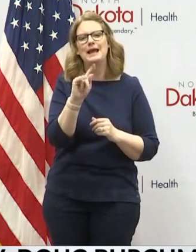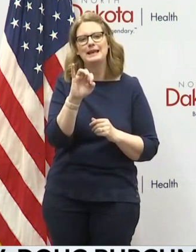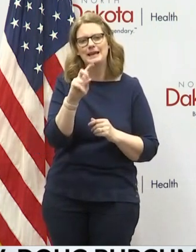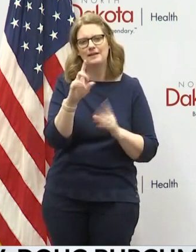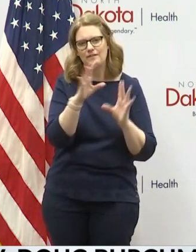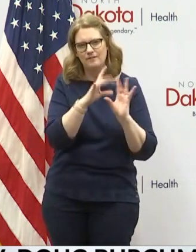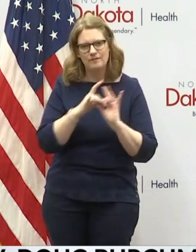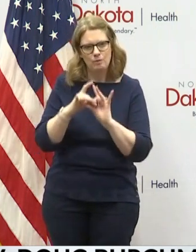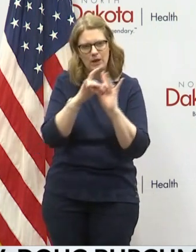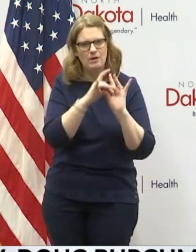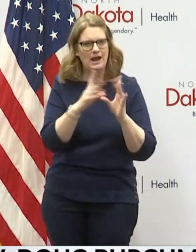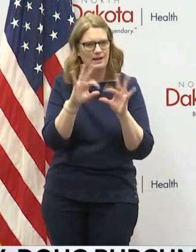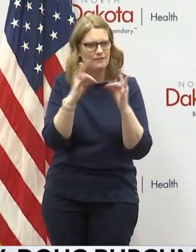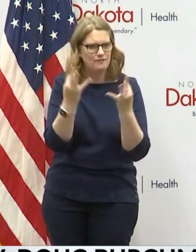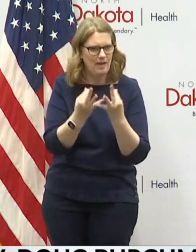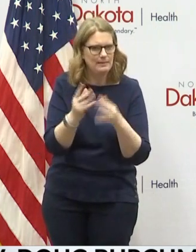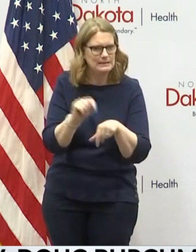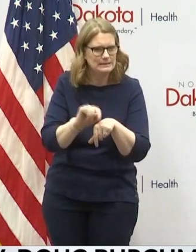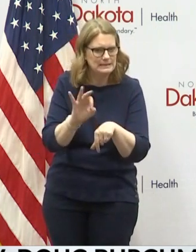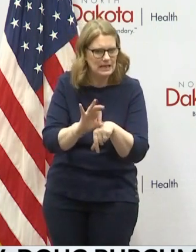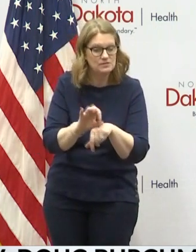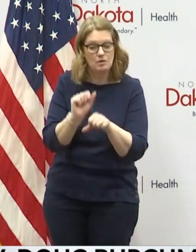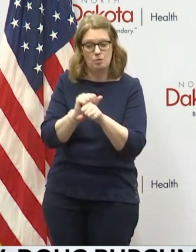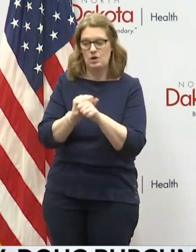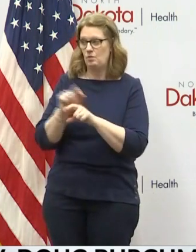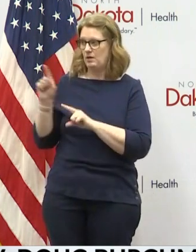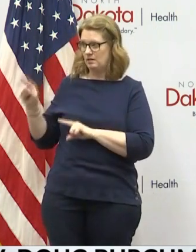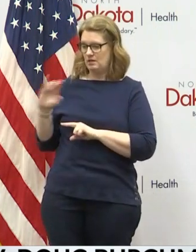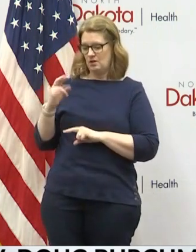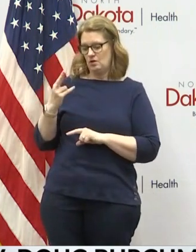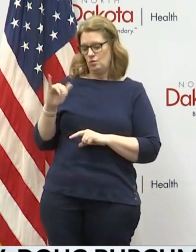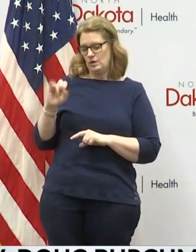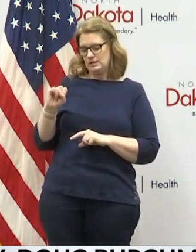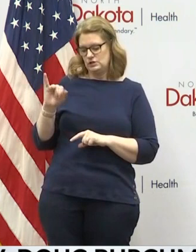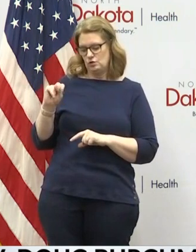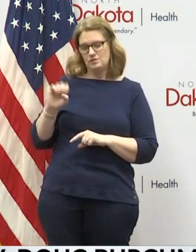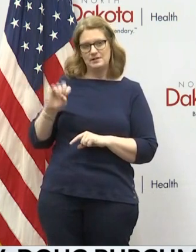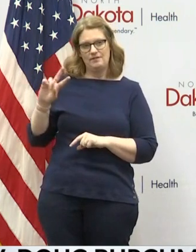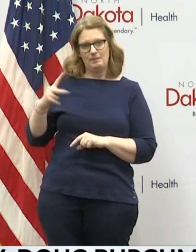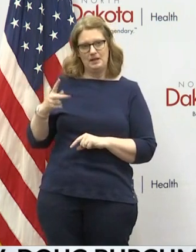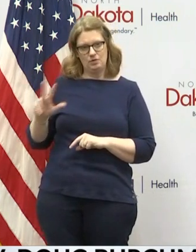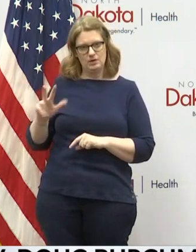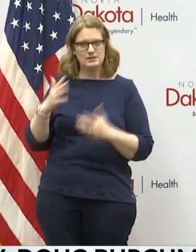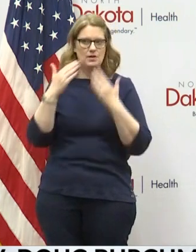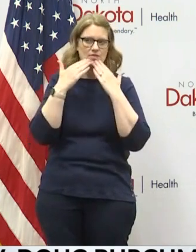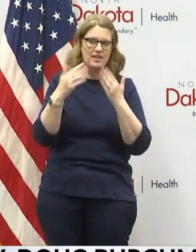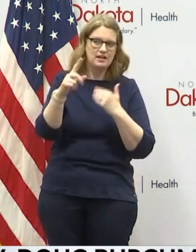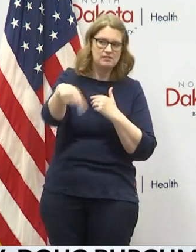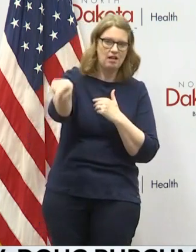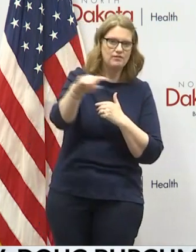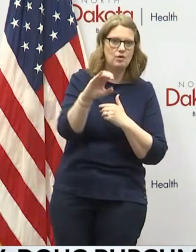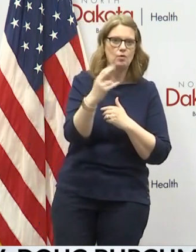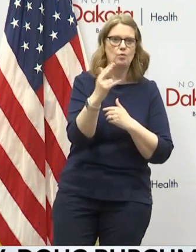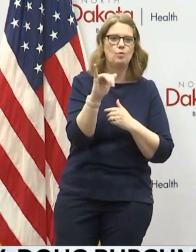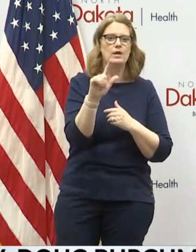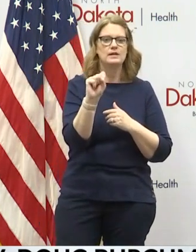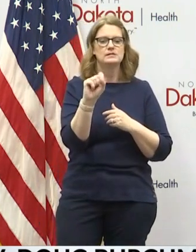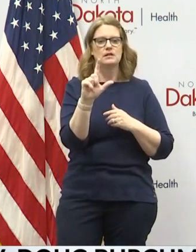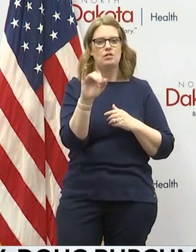JUNE 25th INTERNAL DEADLINE AND WITH THAT SUPPORT TODAY, WE MOVE CLOSER TO THAT DEADLINE.